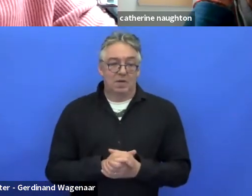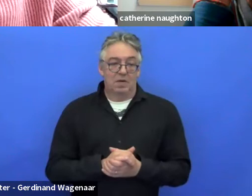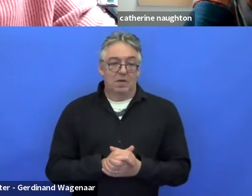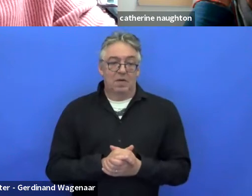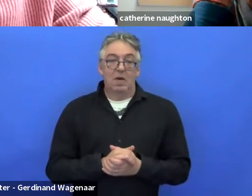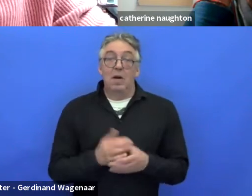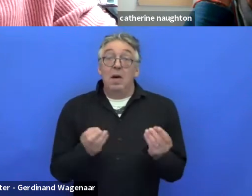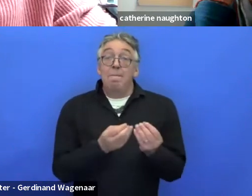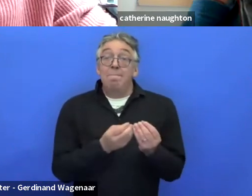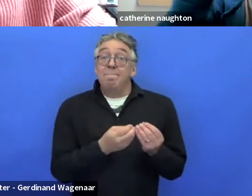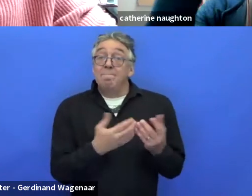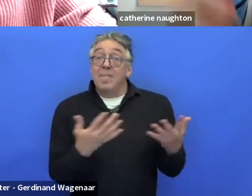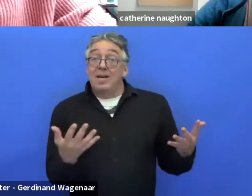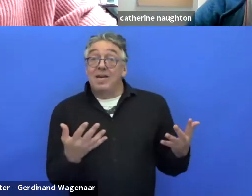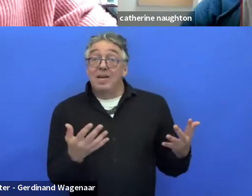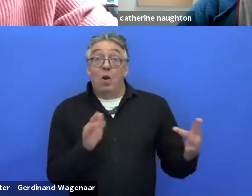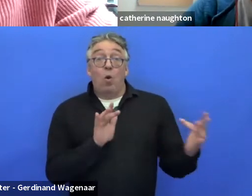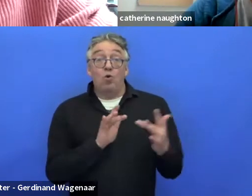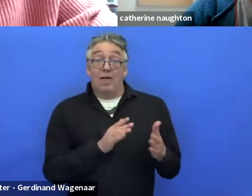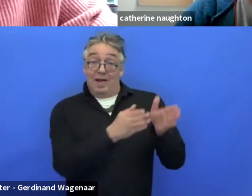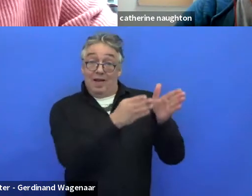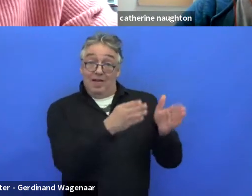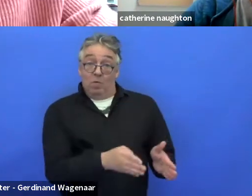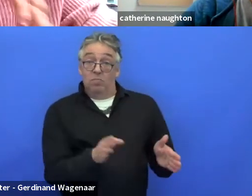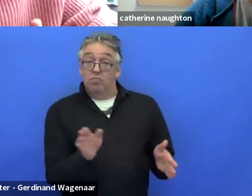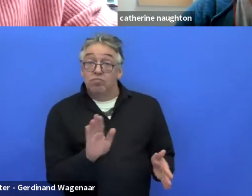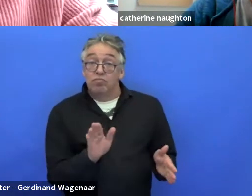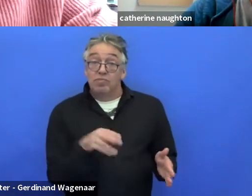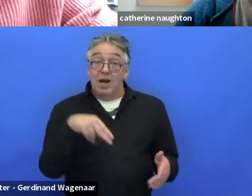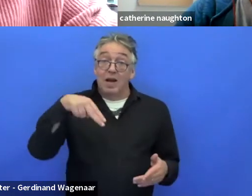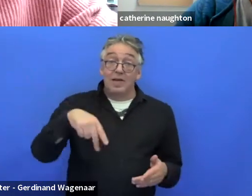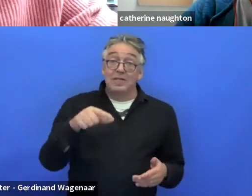You can complain by using a complaint form,